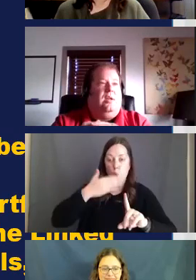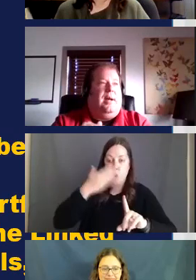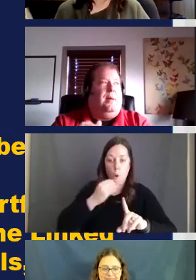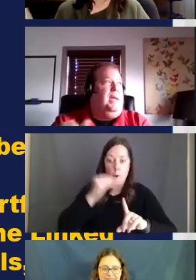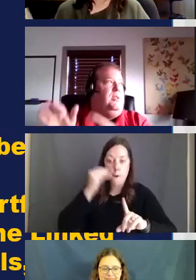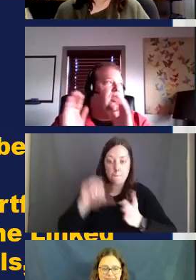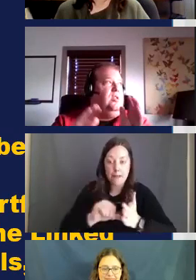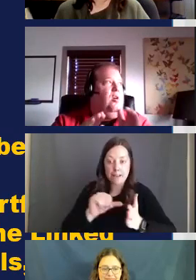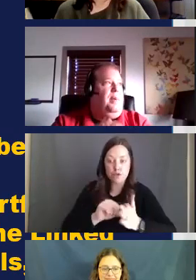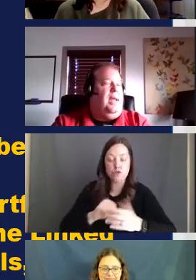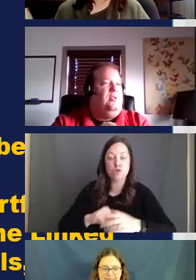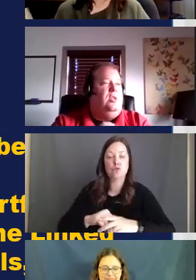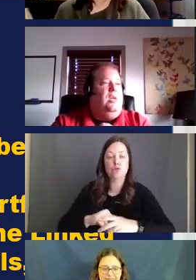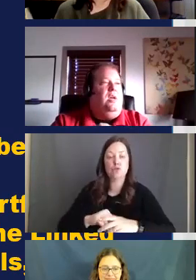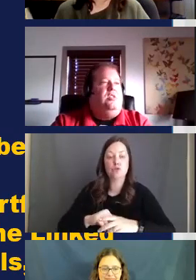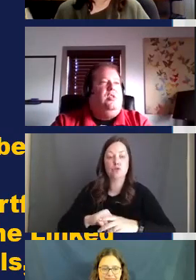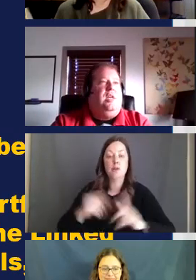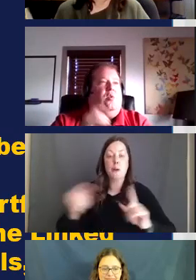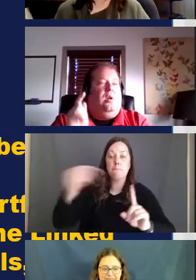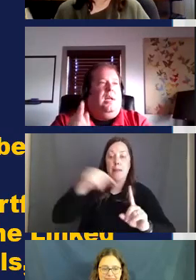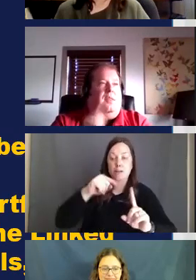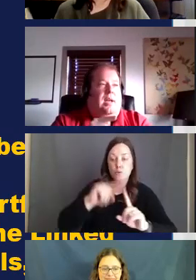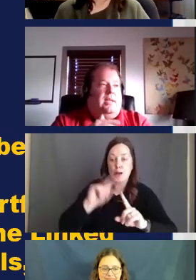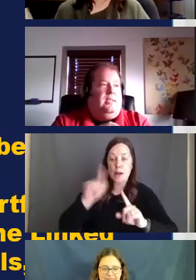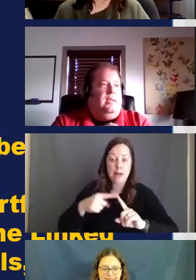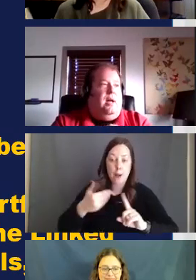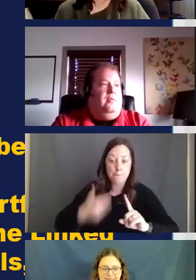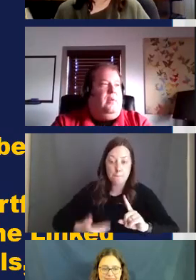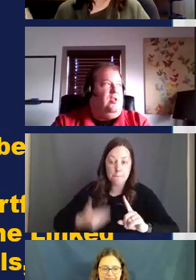enter into that second survey.